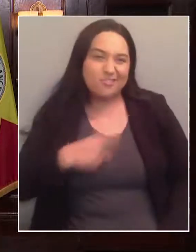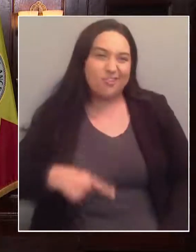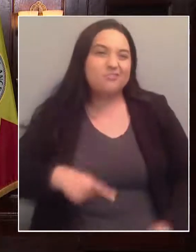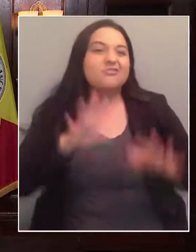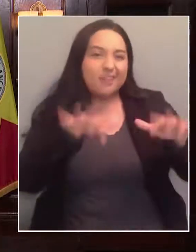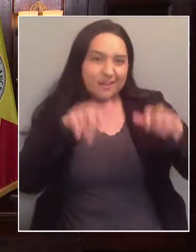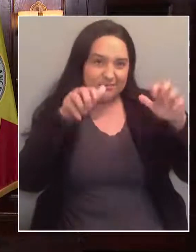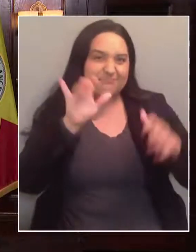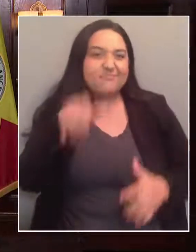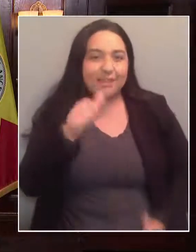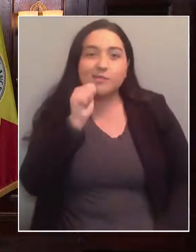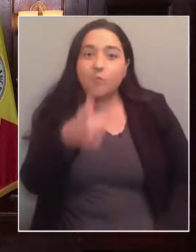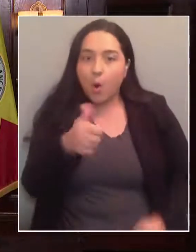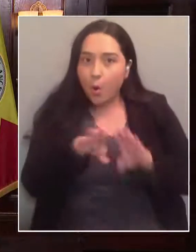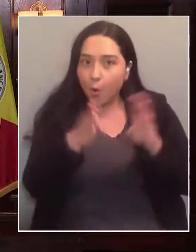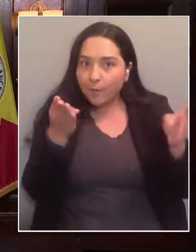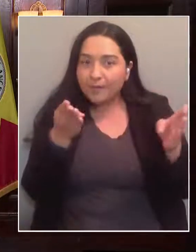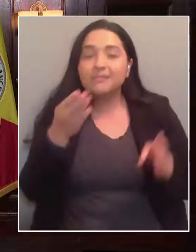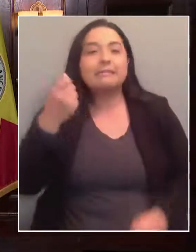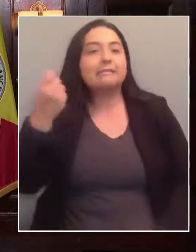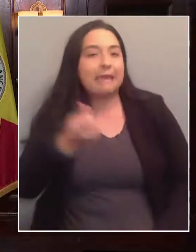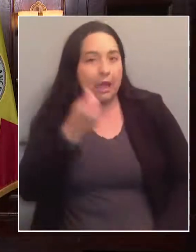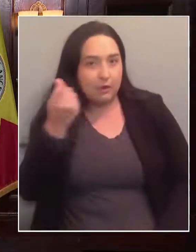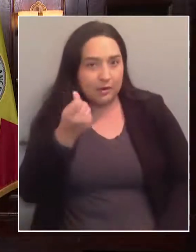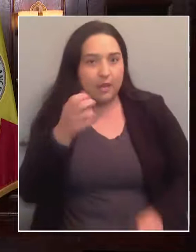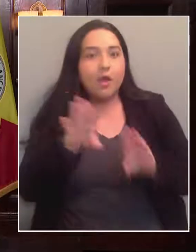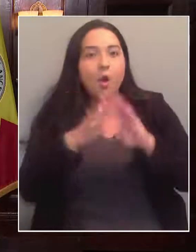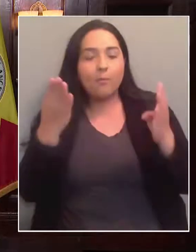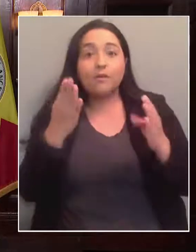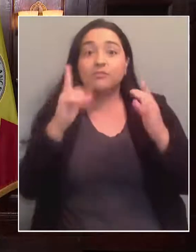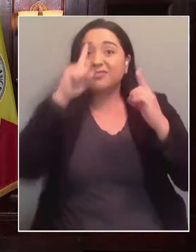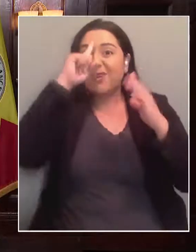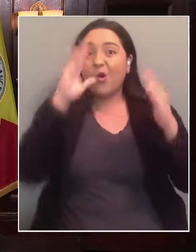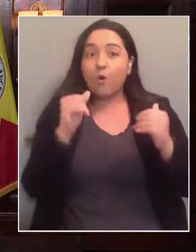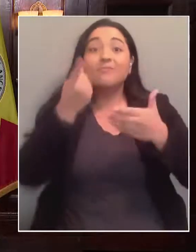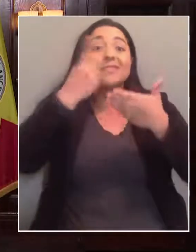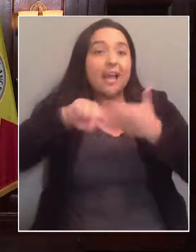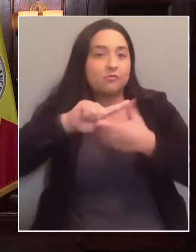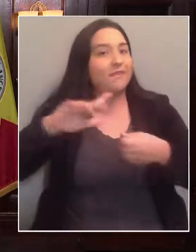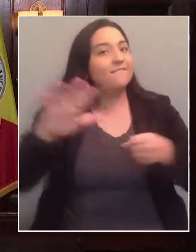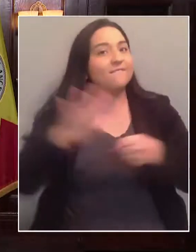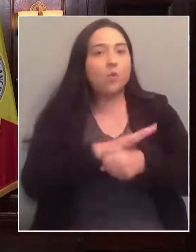WORK IT TOMORROW AND SATURDAY AND HOPEFULLY BY NEXT WEEK, WE'LL BE FULL CAPACITY.